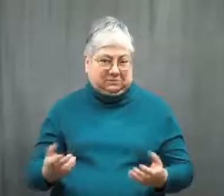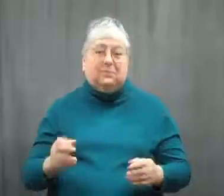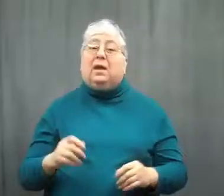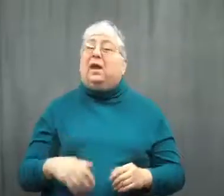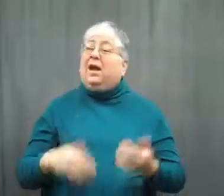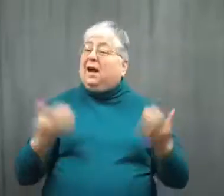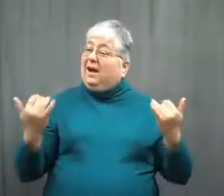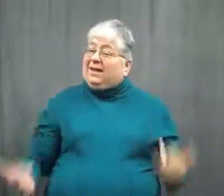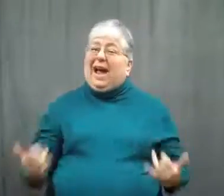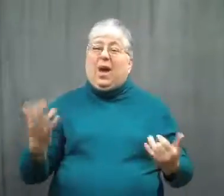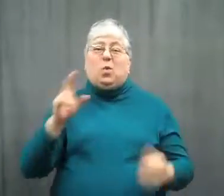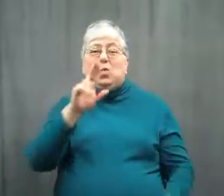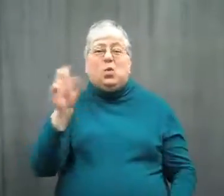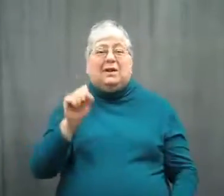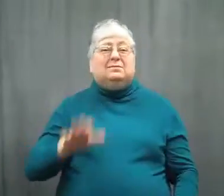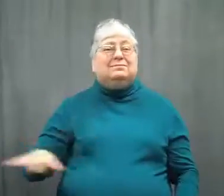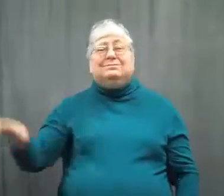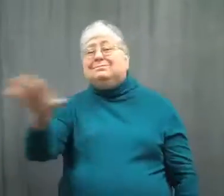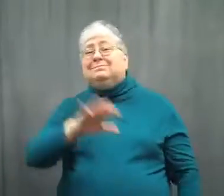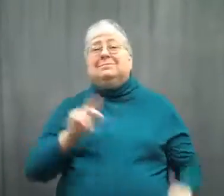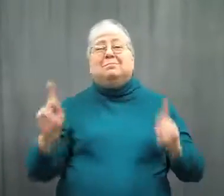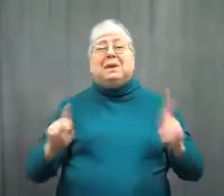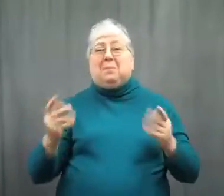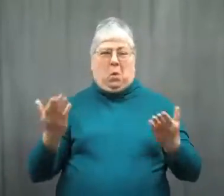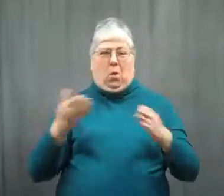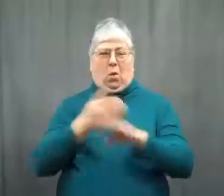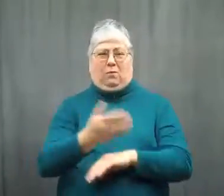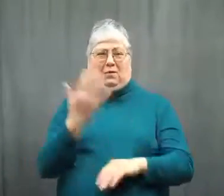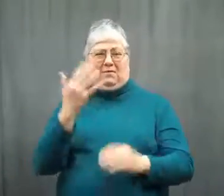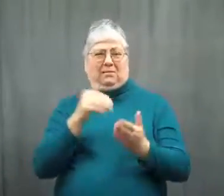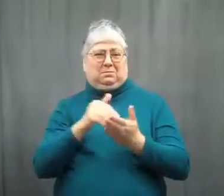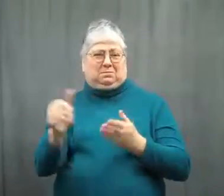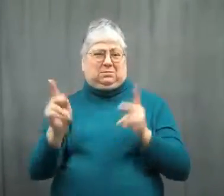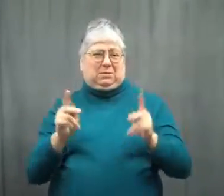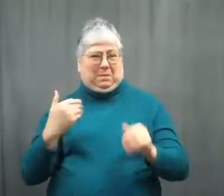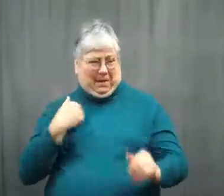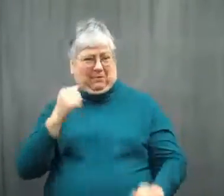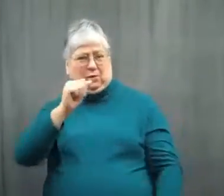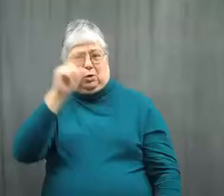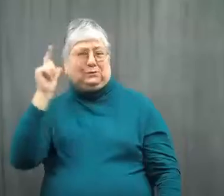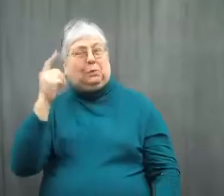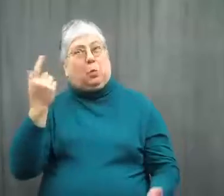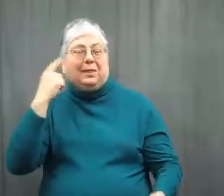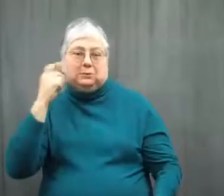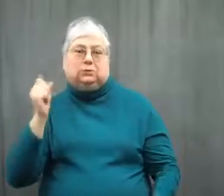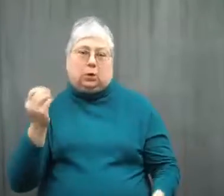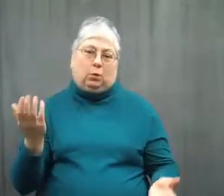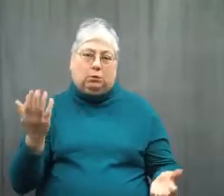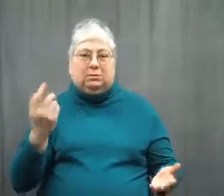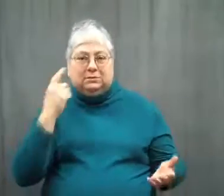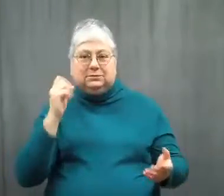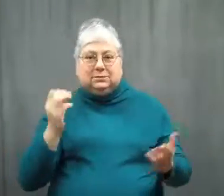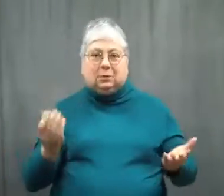Over 5 million people in the United States are believed to have Alzheimer's disease.